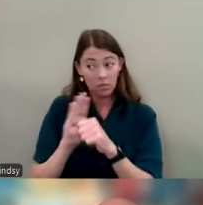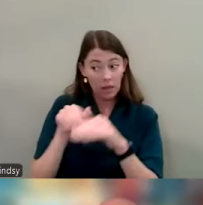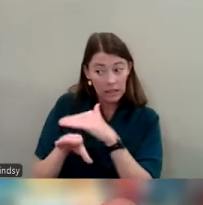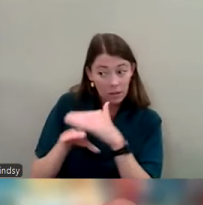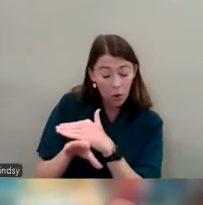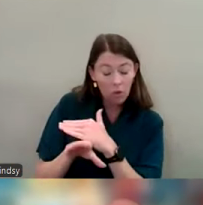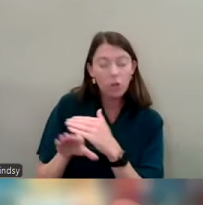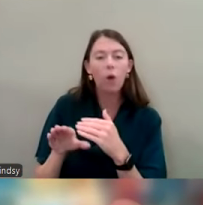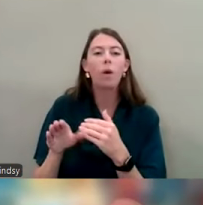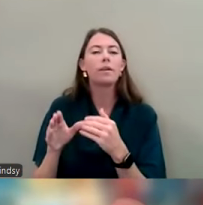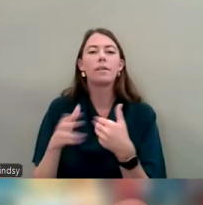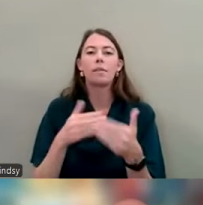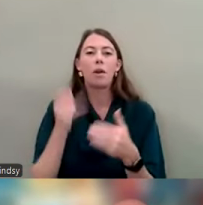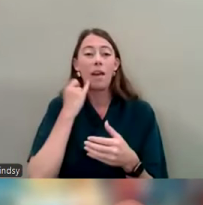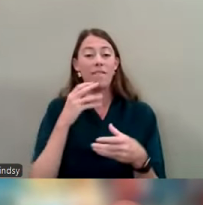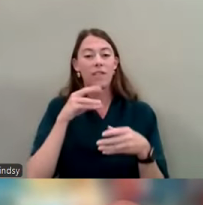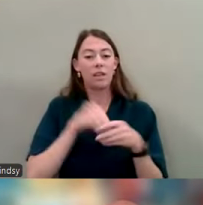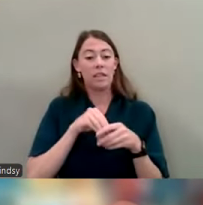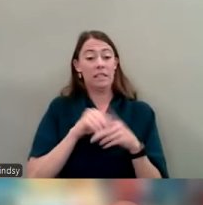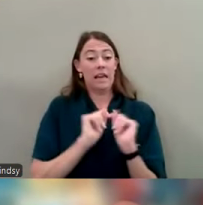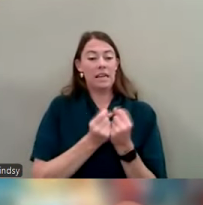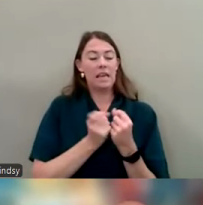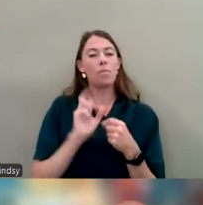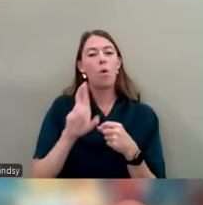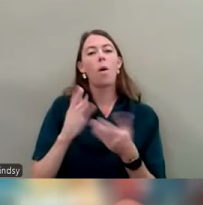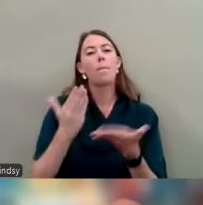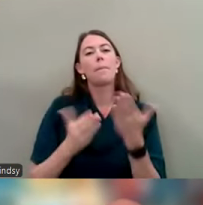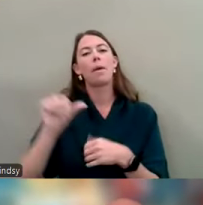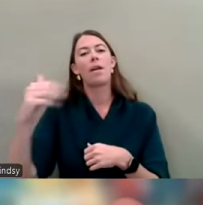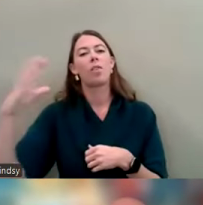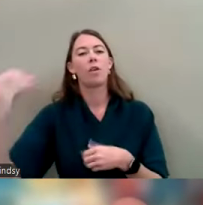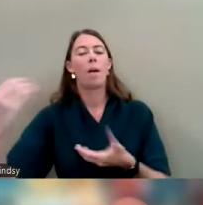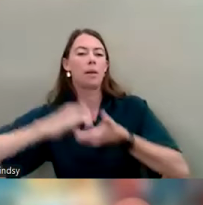who is working for an outside vendor or agency. You're going to want to make sure the development